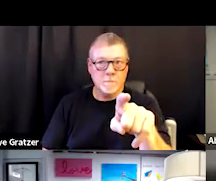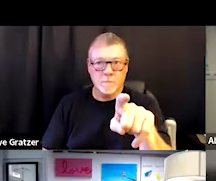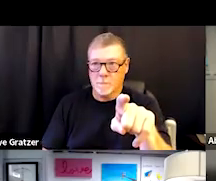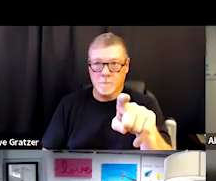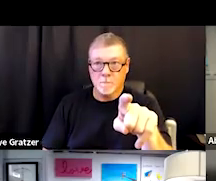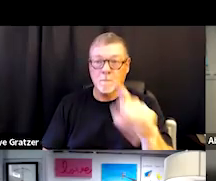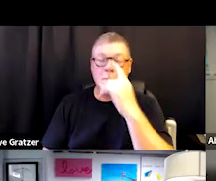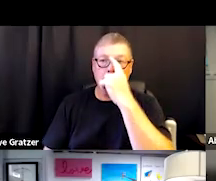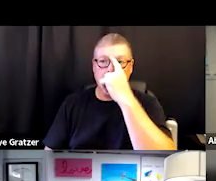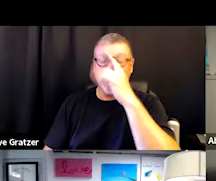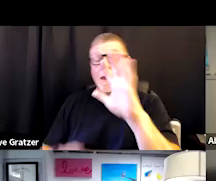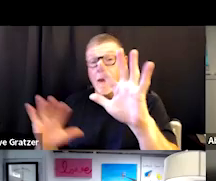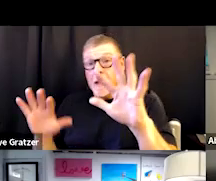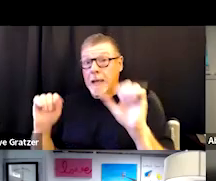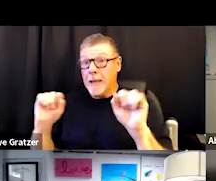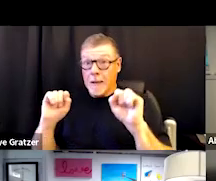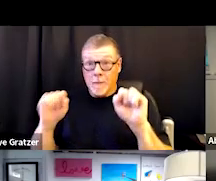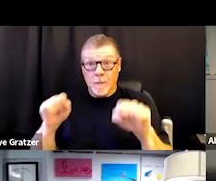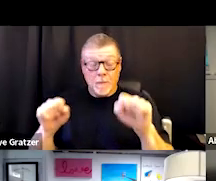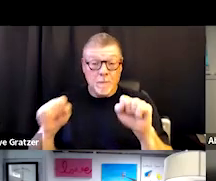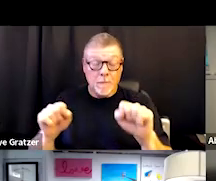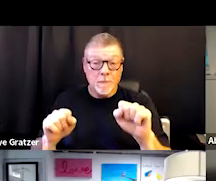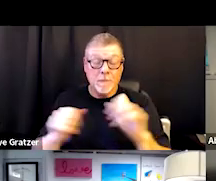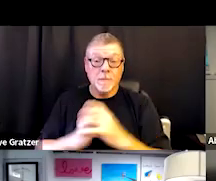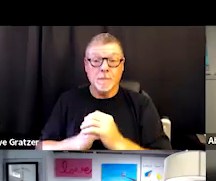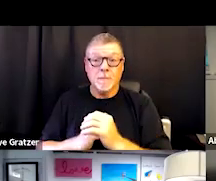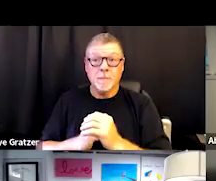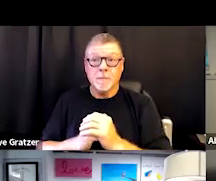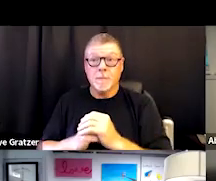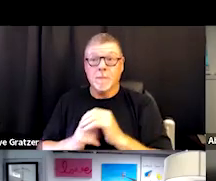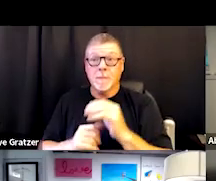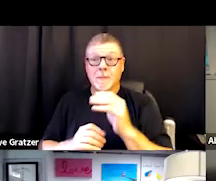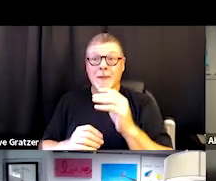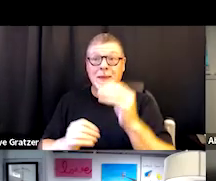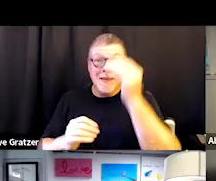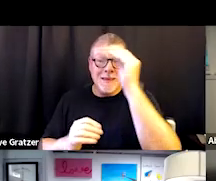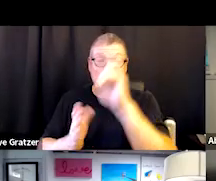It's possible that the videos remain on SAMHSA's YouTube,